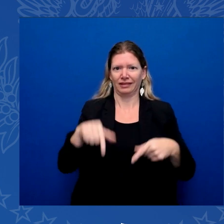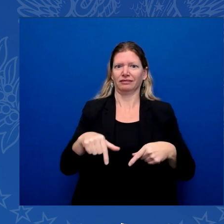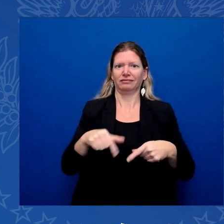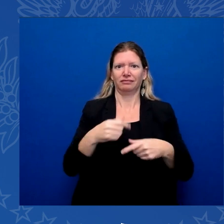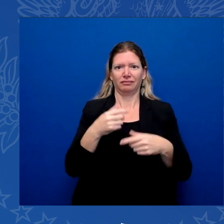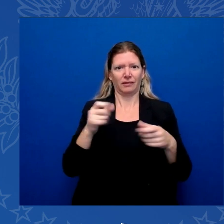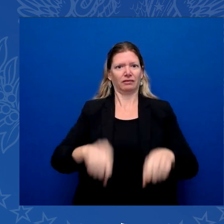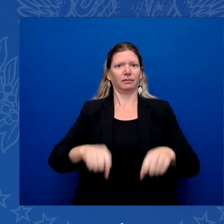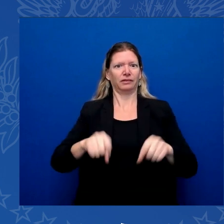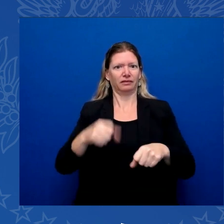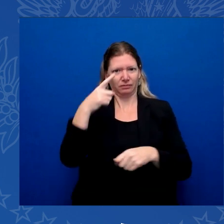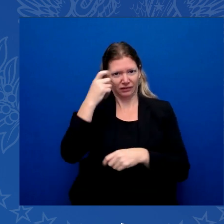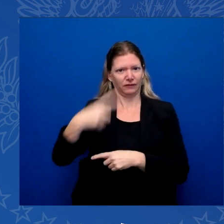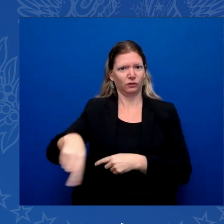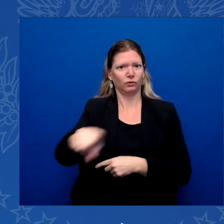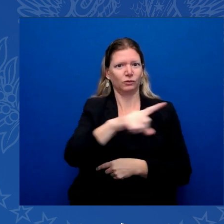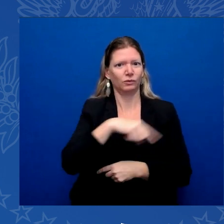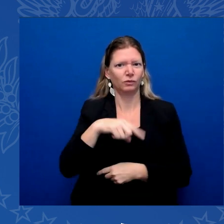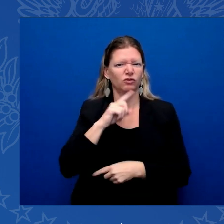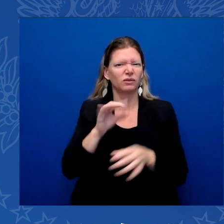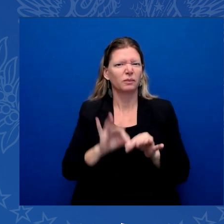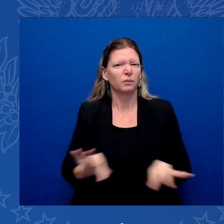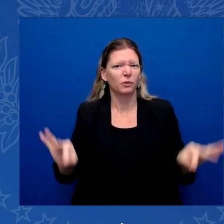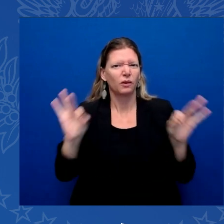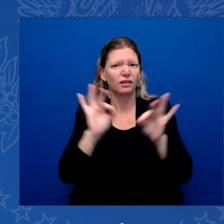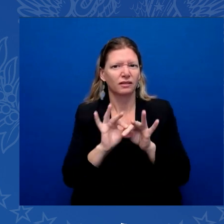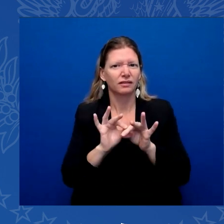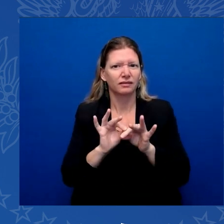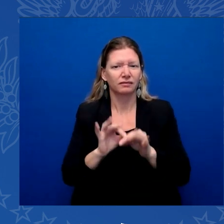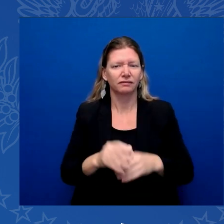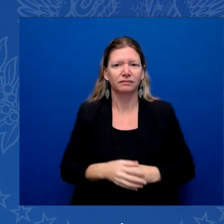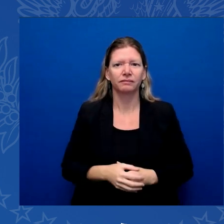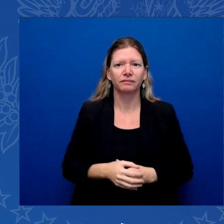And this will scale up our economy's growth,